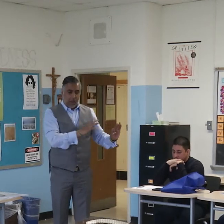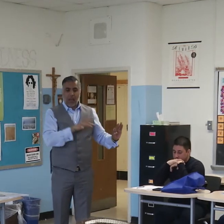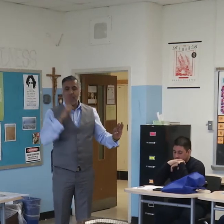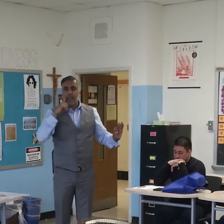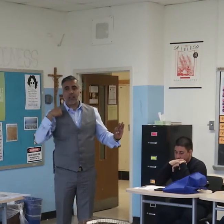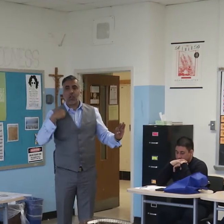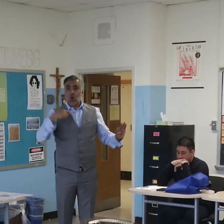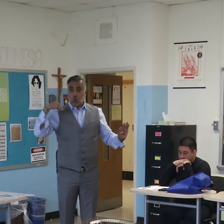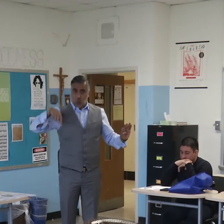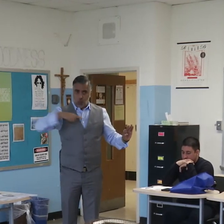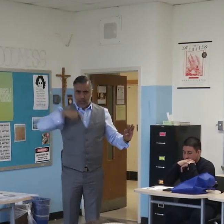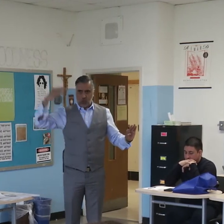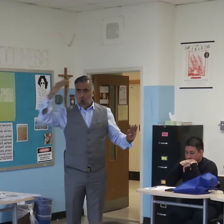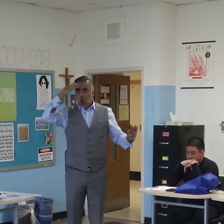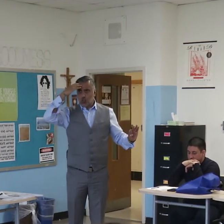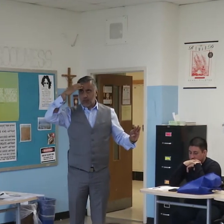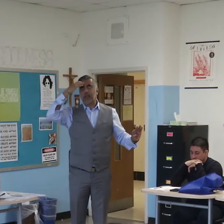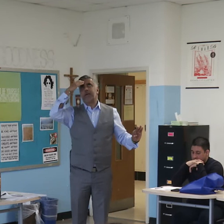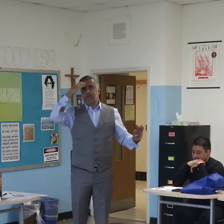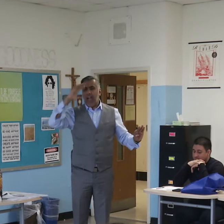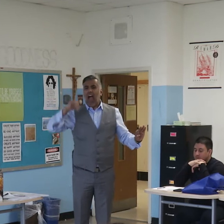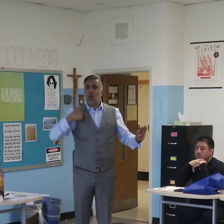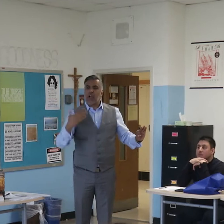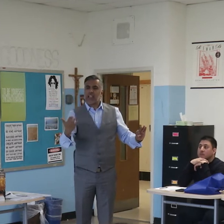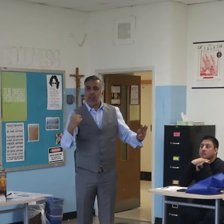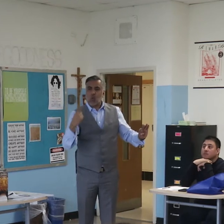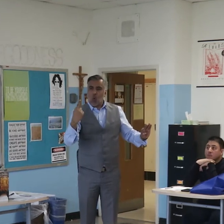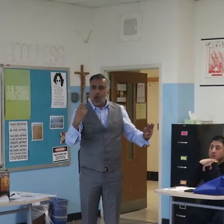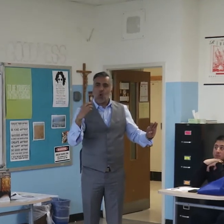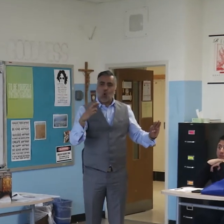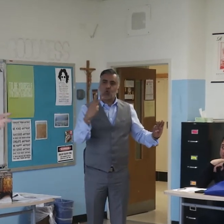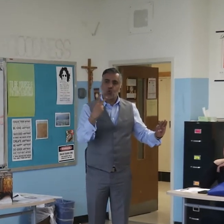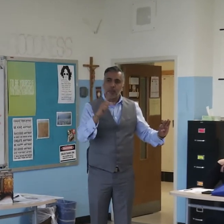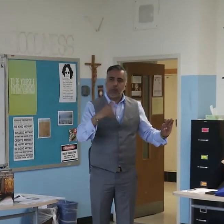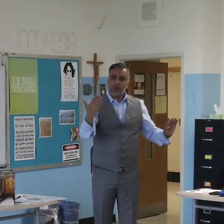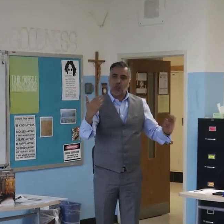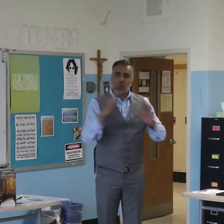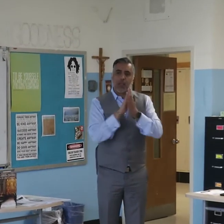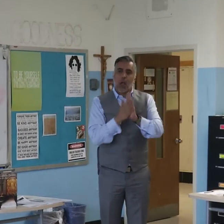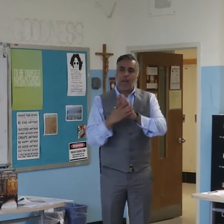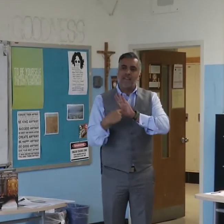conscious effort of how to get one or two people to be visible in the parish